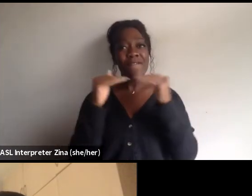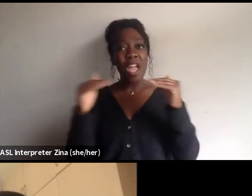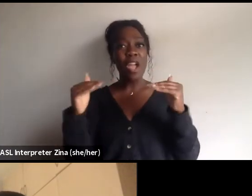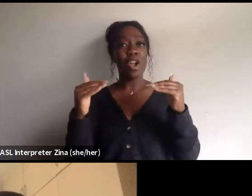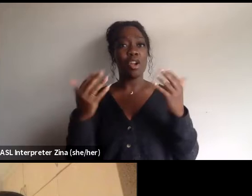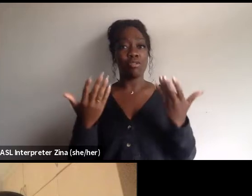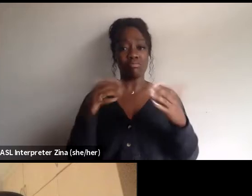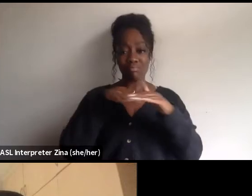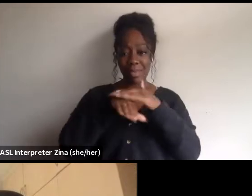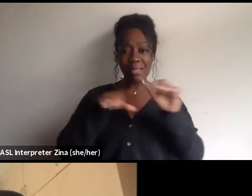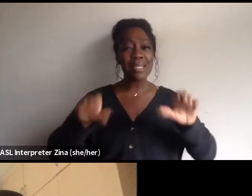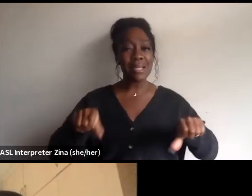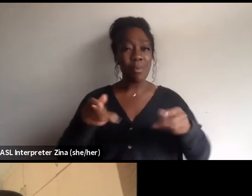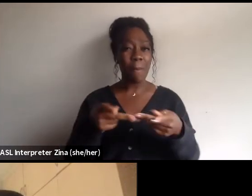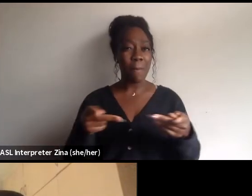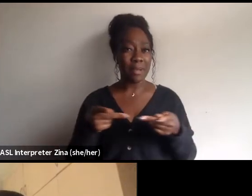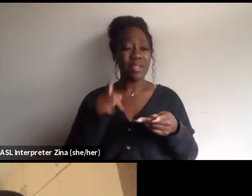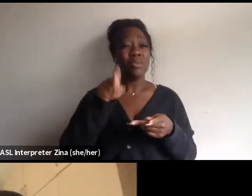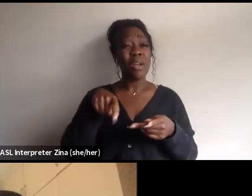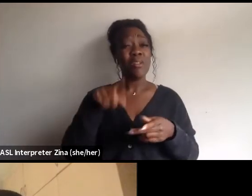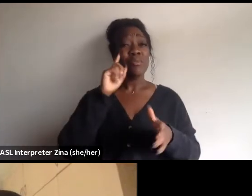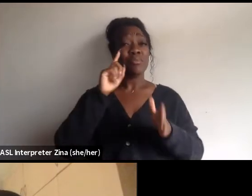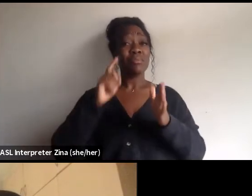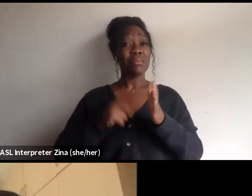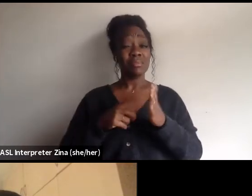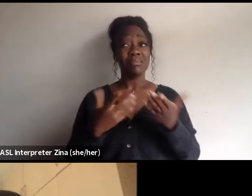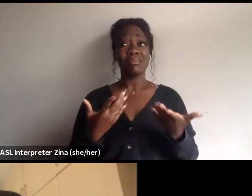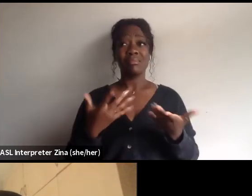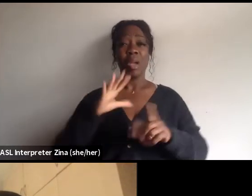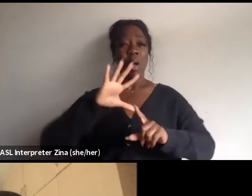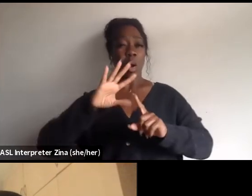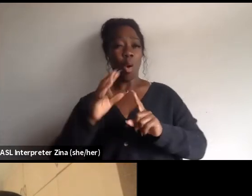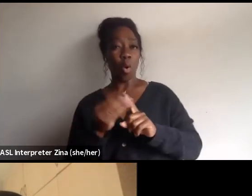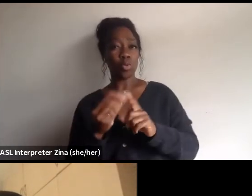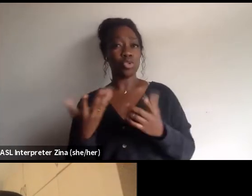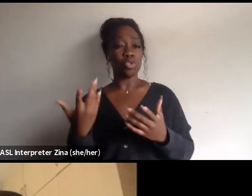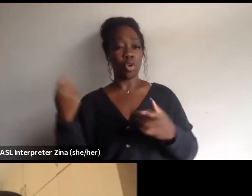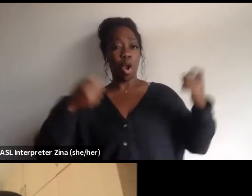that a lot of community arts spaces